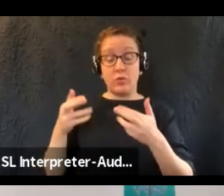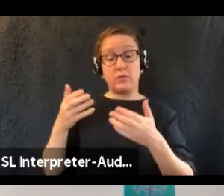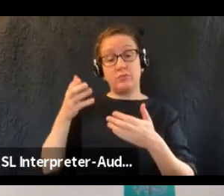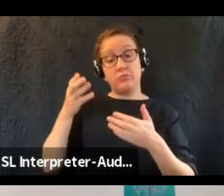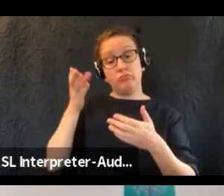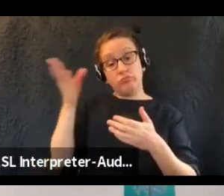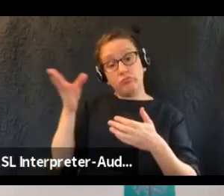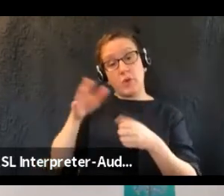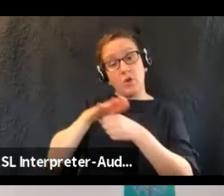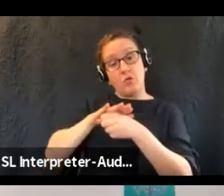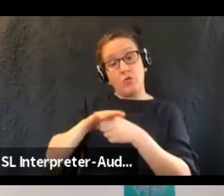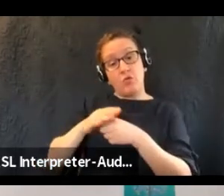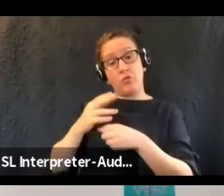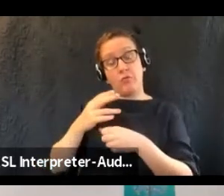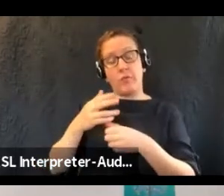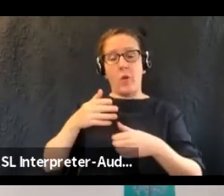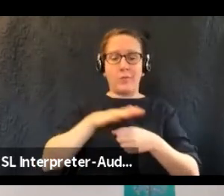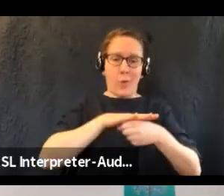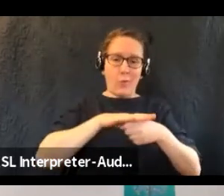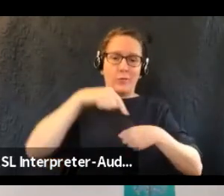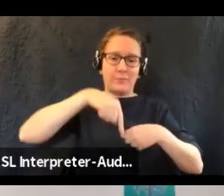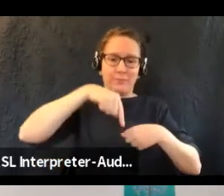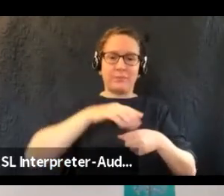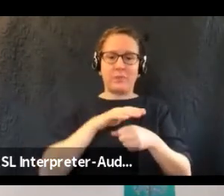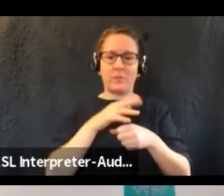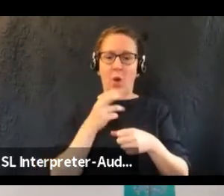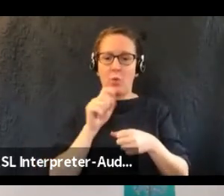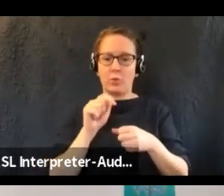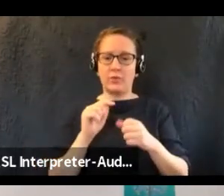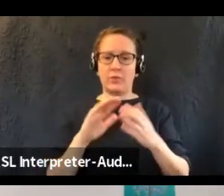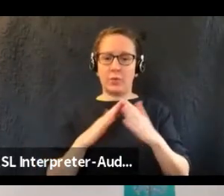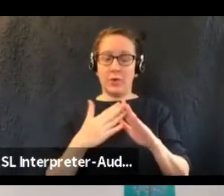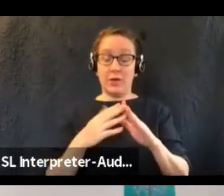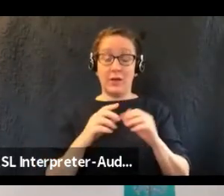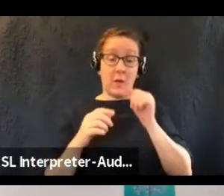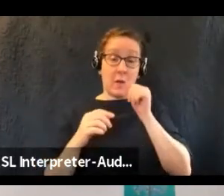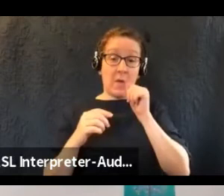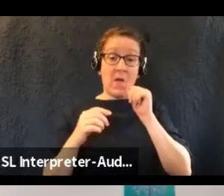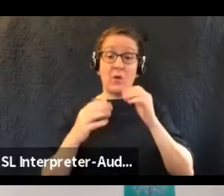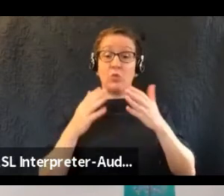As this is a very broad topic and we have limited time, I will offer a brief snapshot